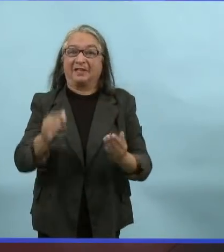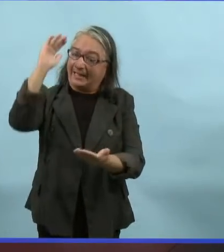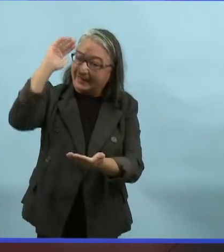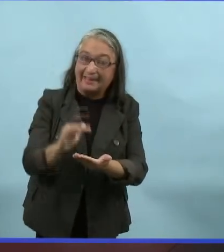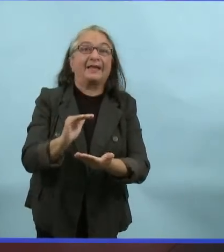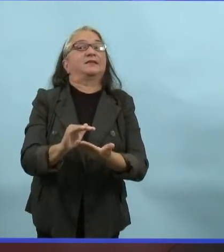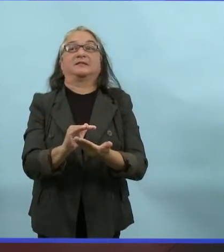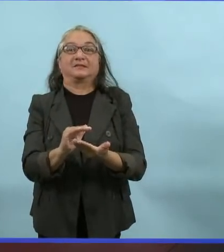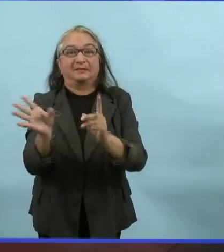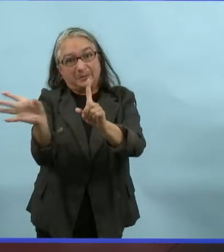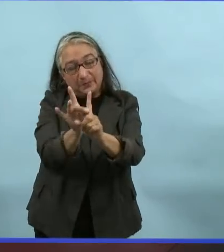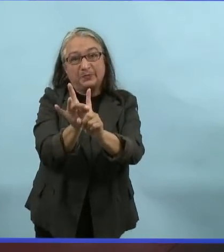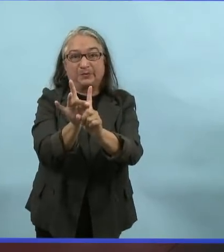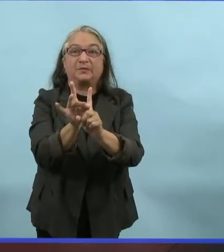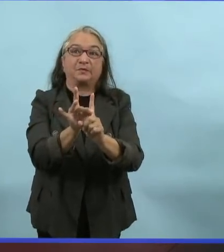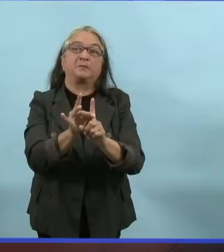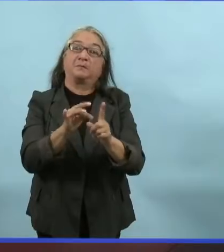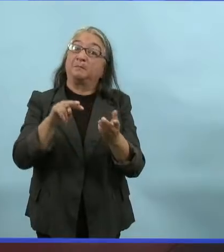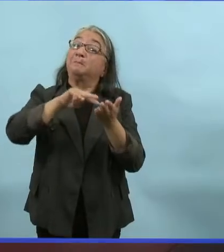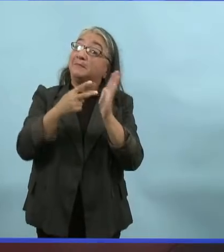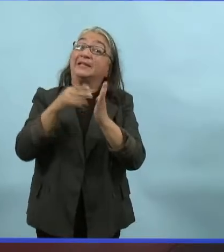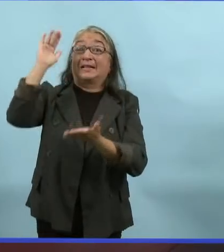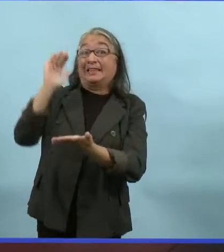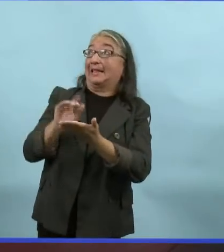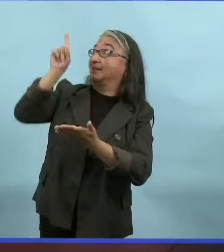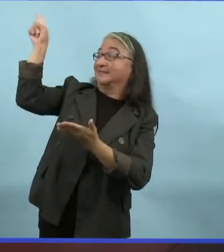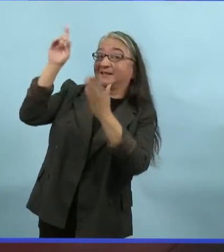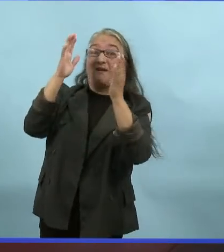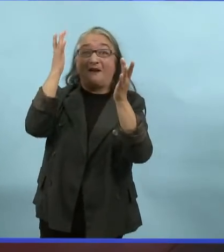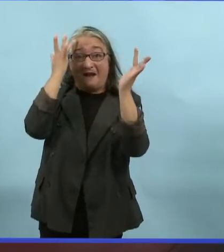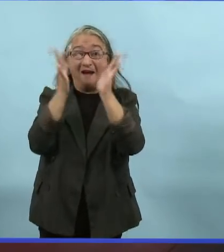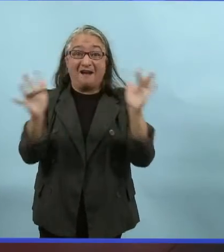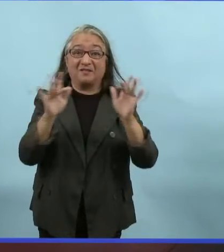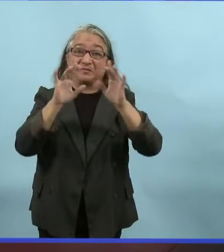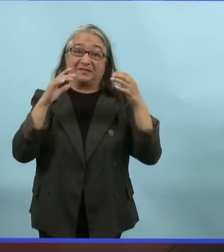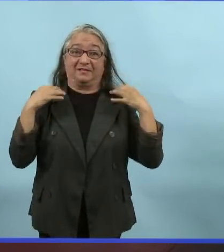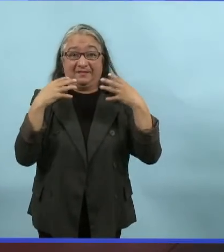severe outcomes so this is why we report this data and we're going to try to report this regularly